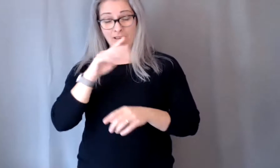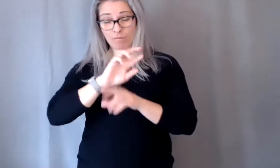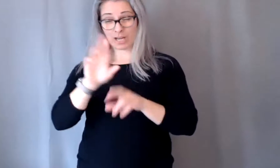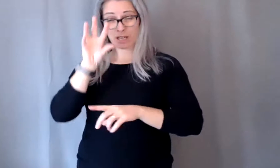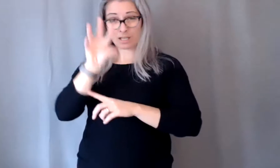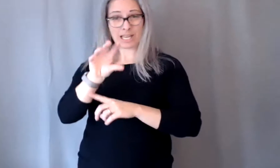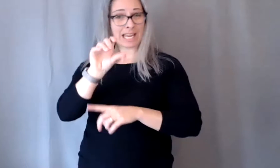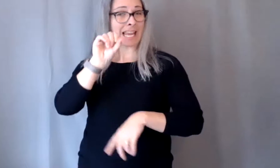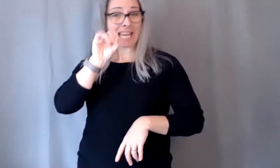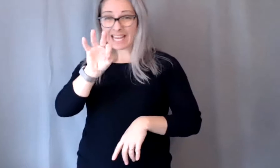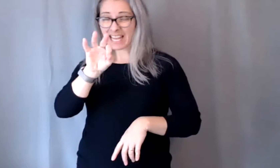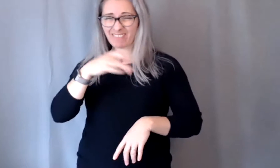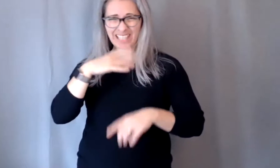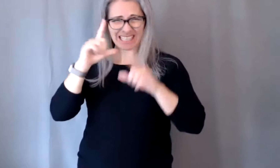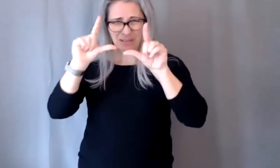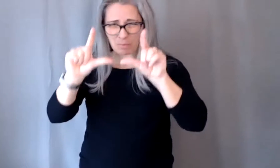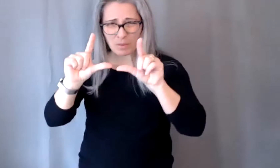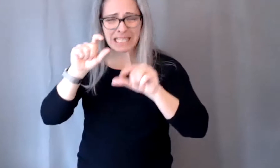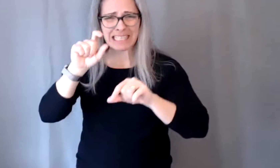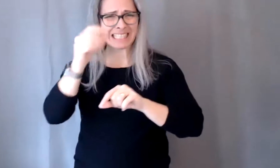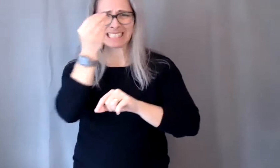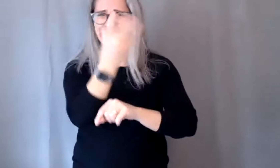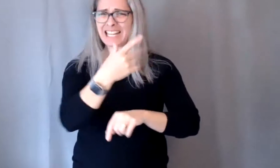now she's highlighted so that she will be visible in the recording